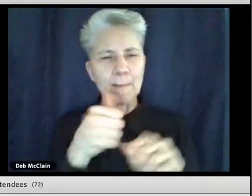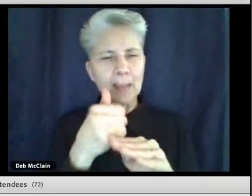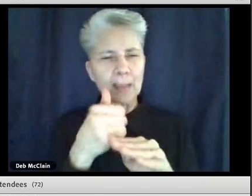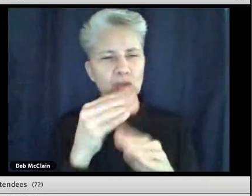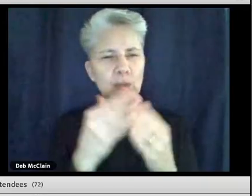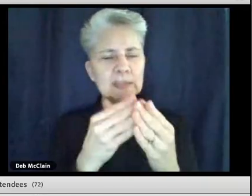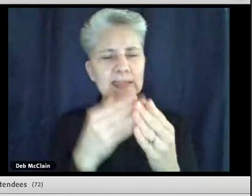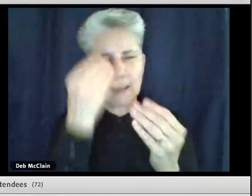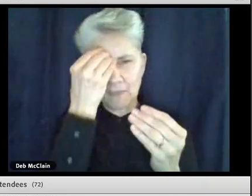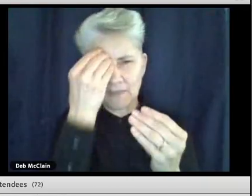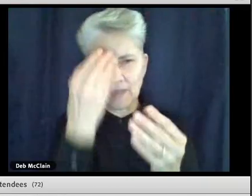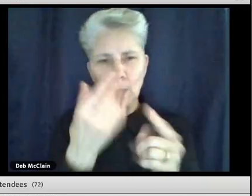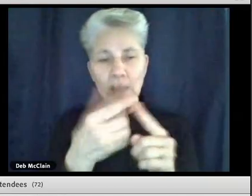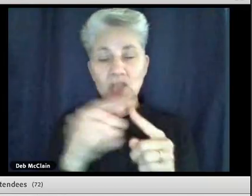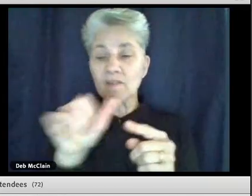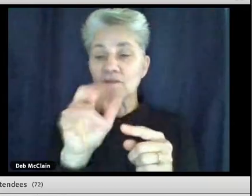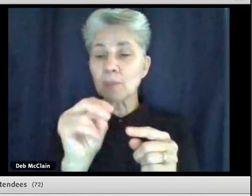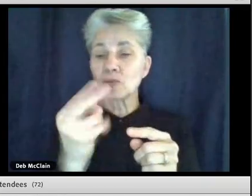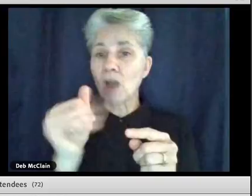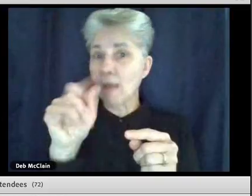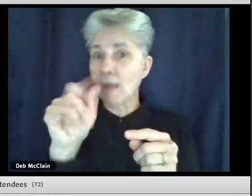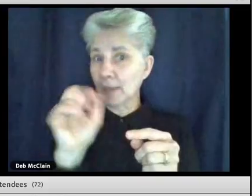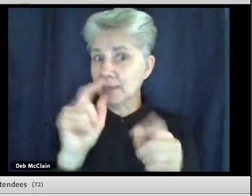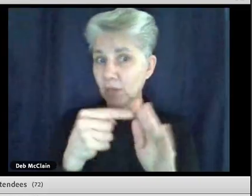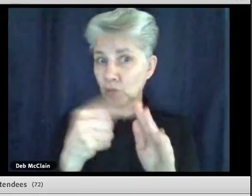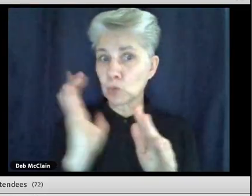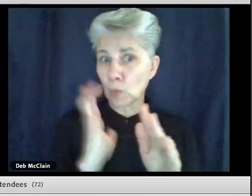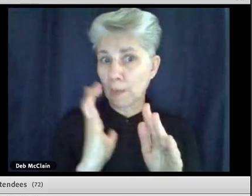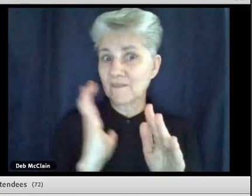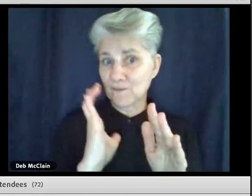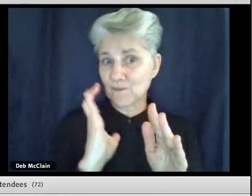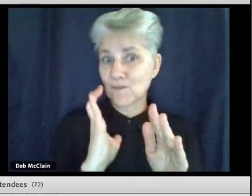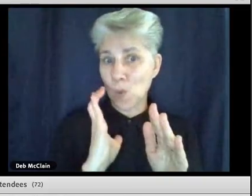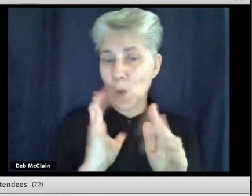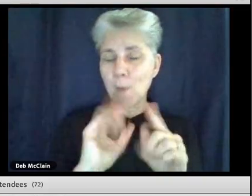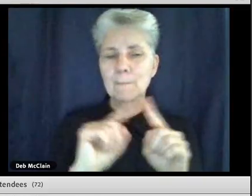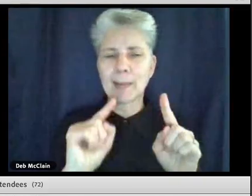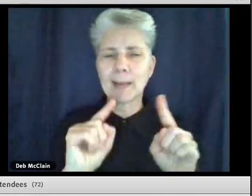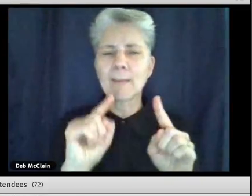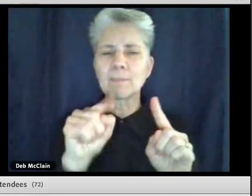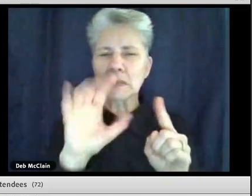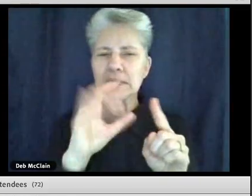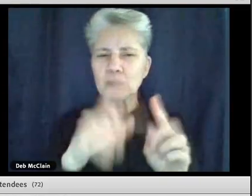from John Hopkins that I showed you earlier, but it does seem to be updated pretty well,